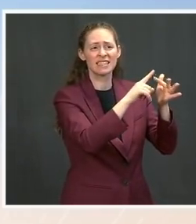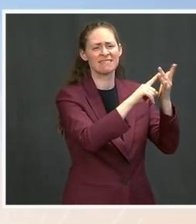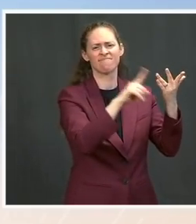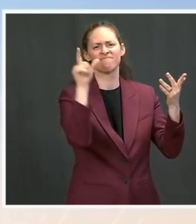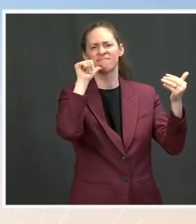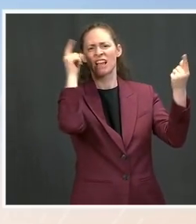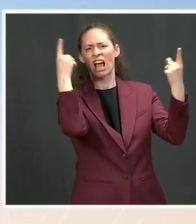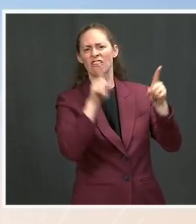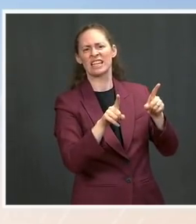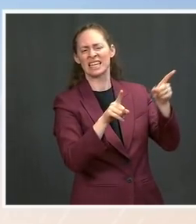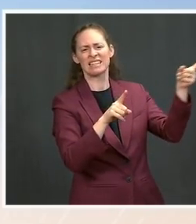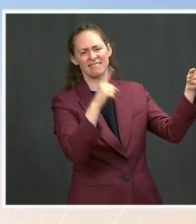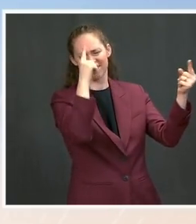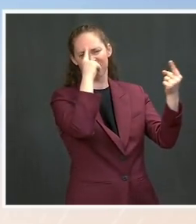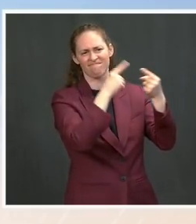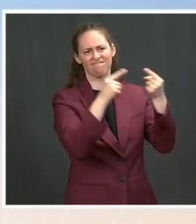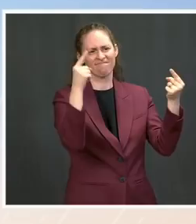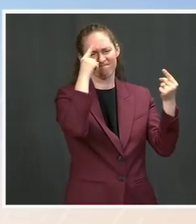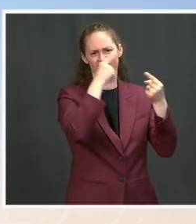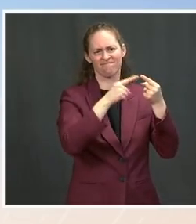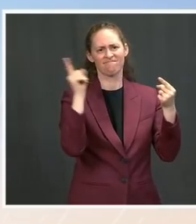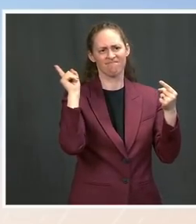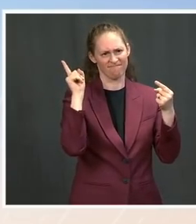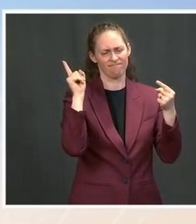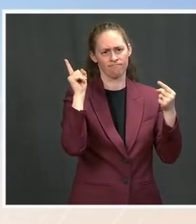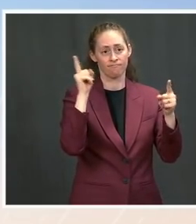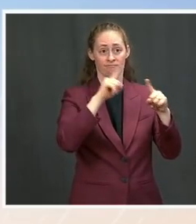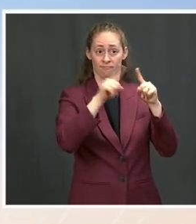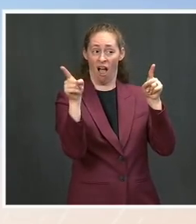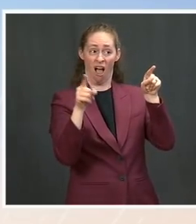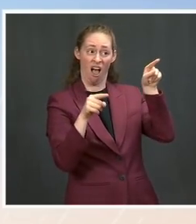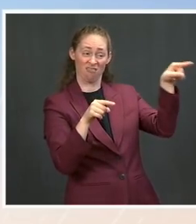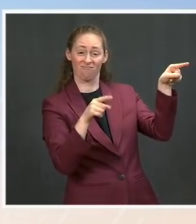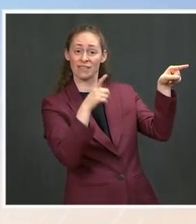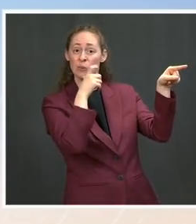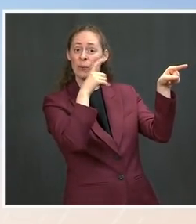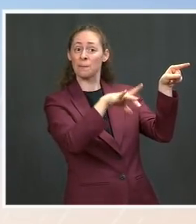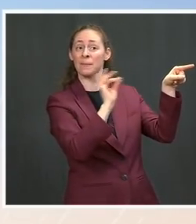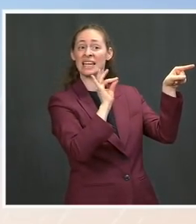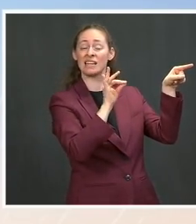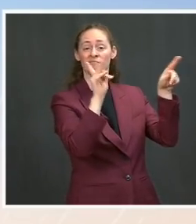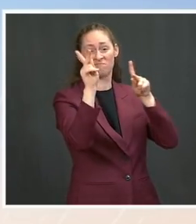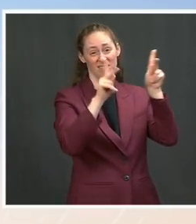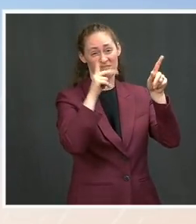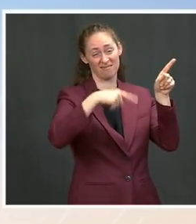and also many people representing Congress -- representing them in Congress to solve problems for them.